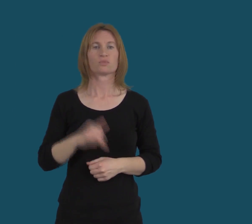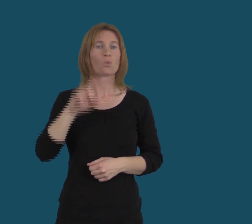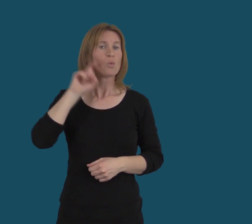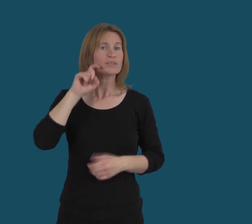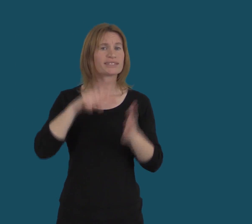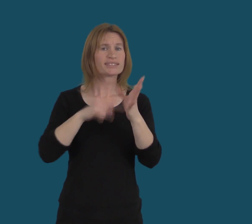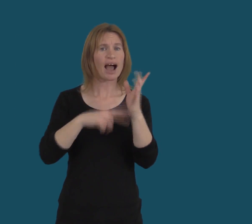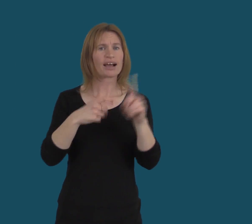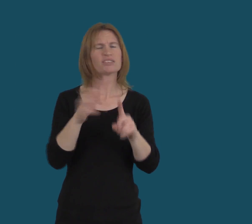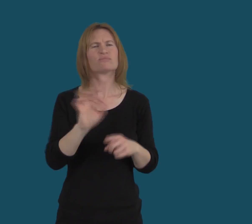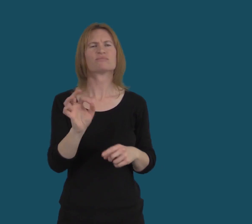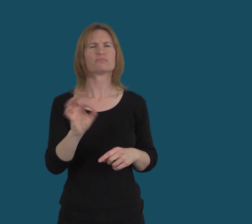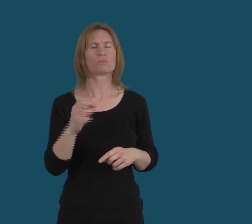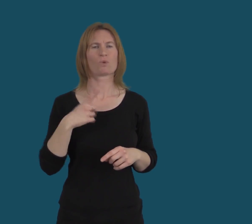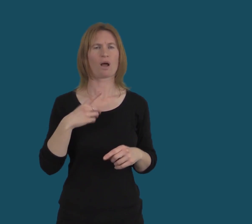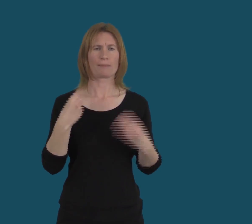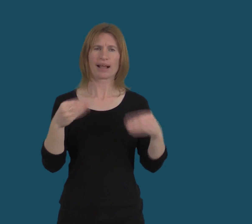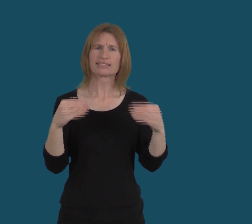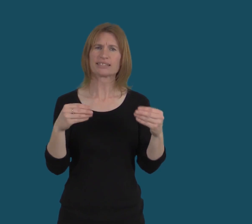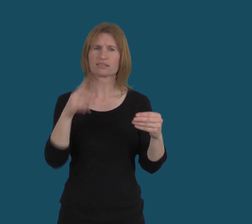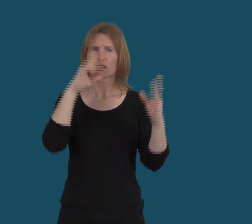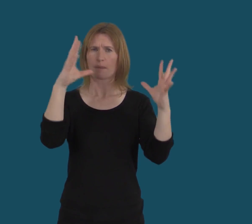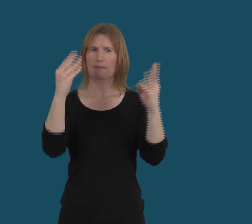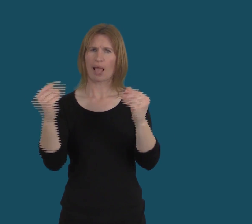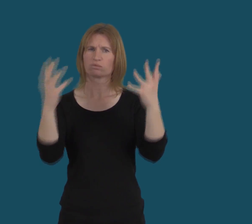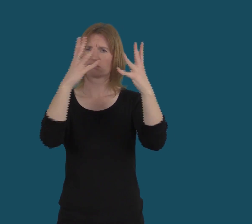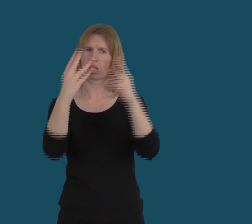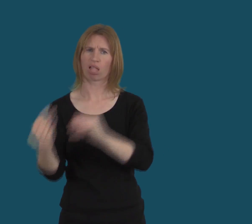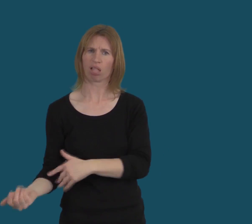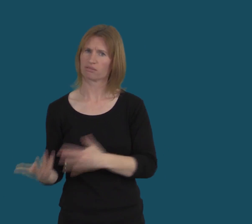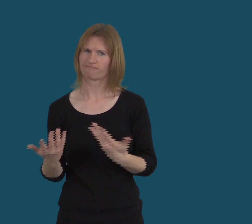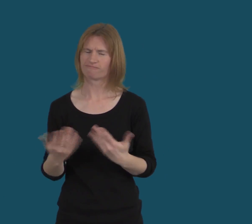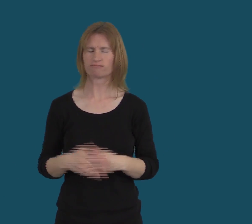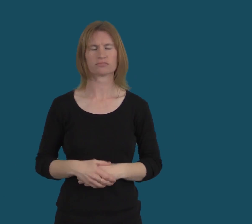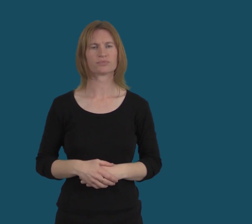Do not seek shelter in a water tank because many are plastic and may melt.